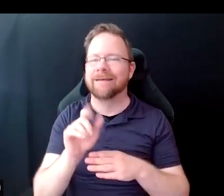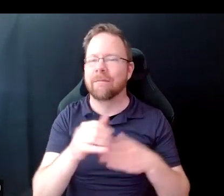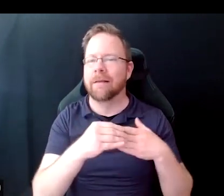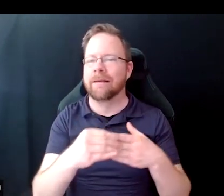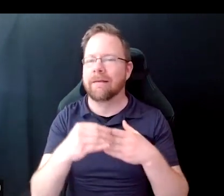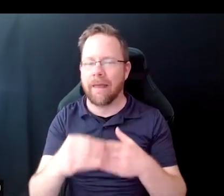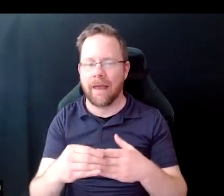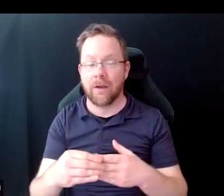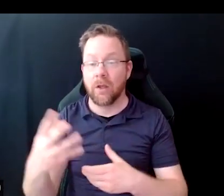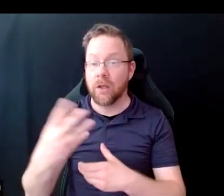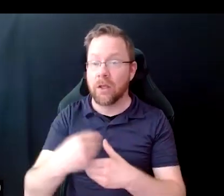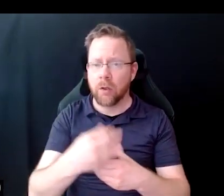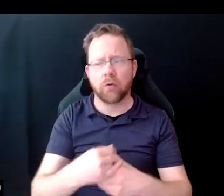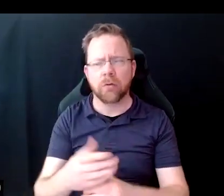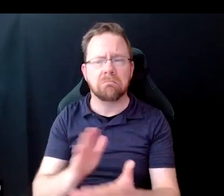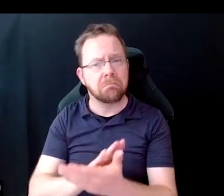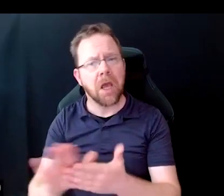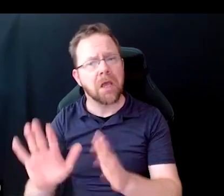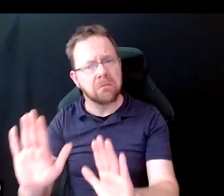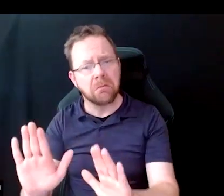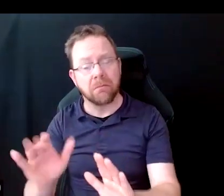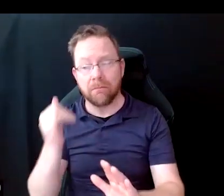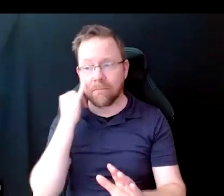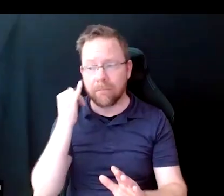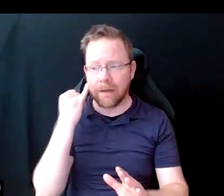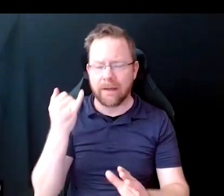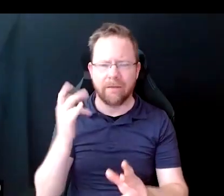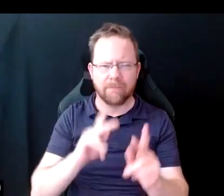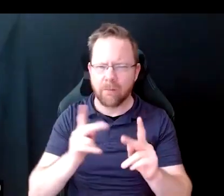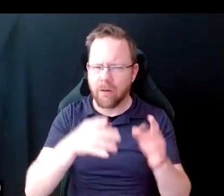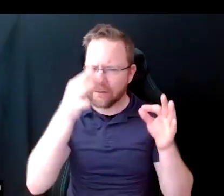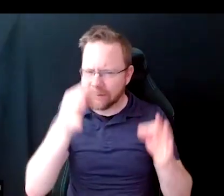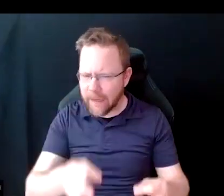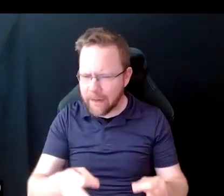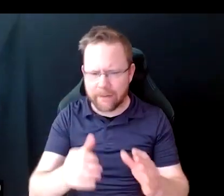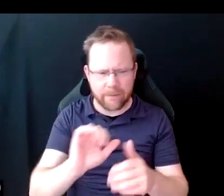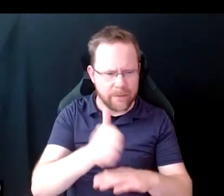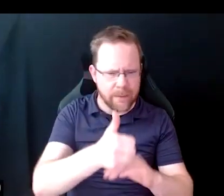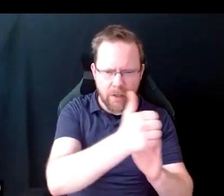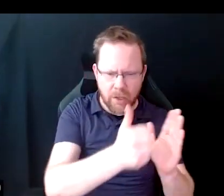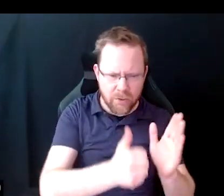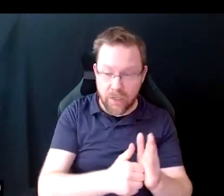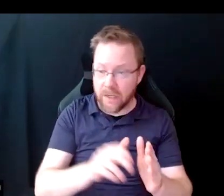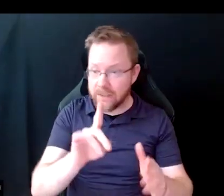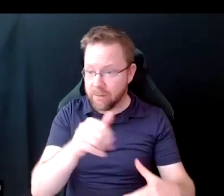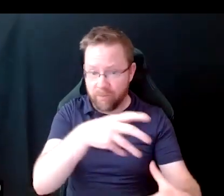Disability inclusion is real nice, but if there are choices being made and agenda being set while the disabled people are in the other rooms